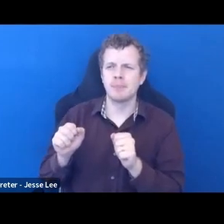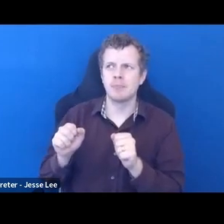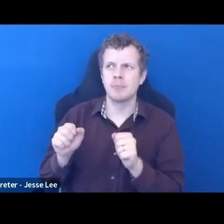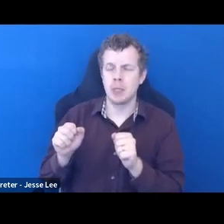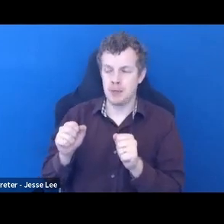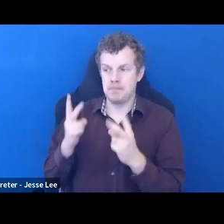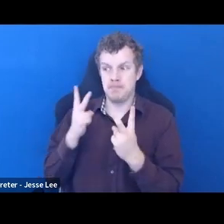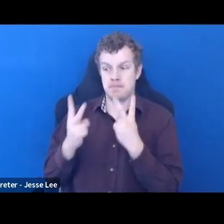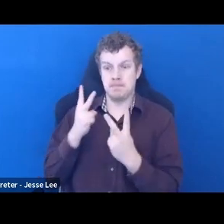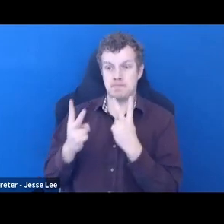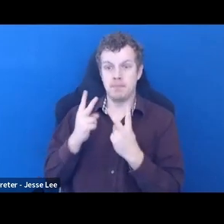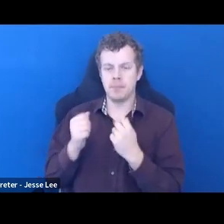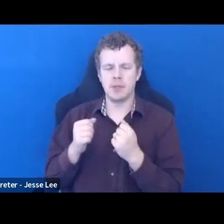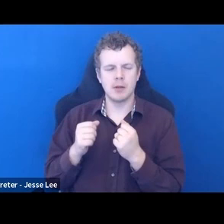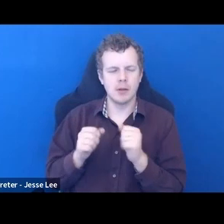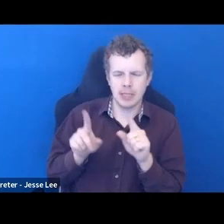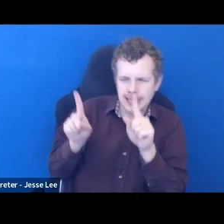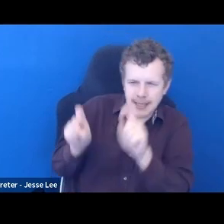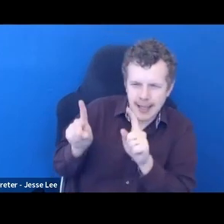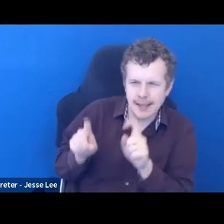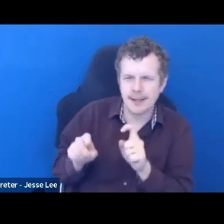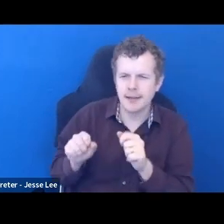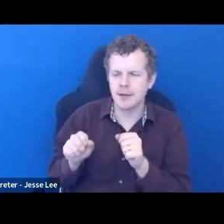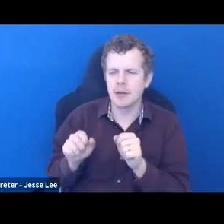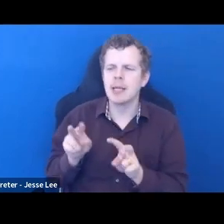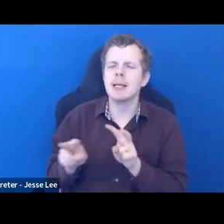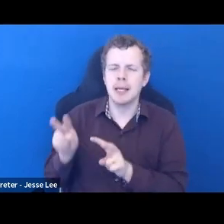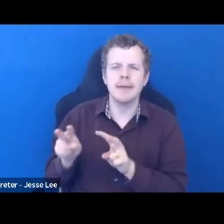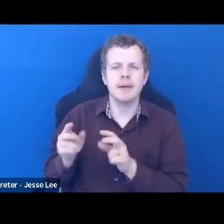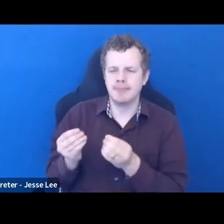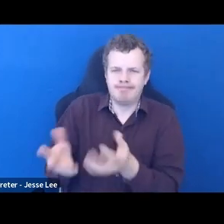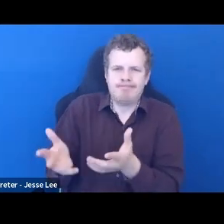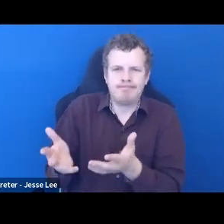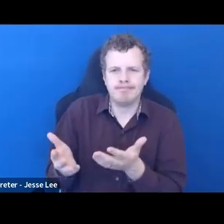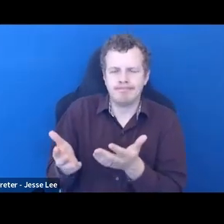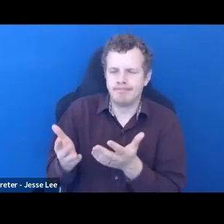formal assessments, etc. to determine what's best at a given time.